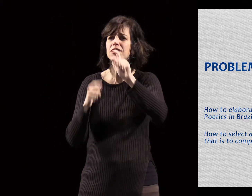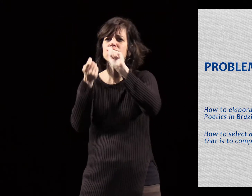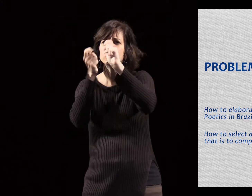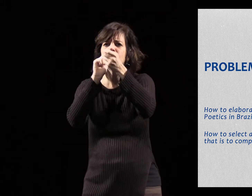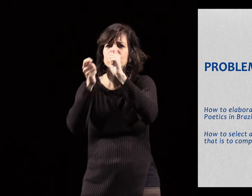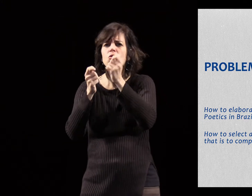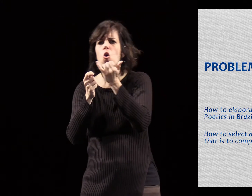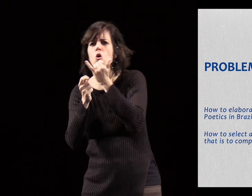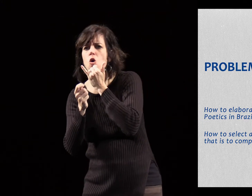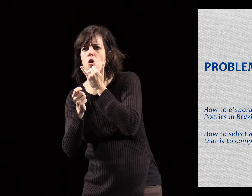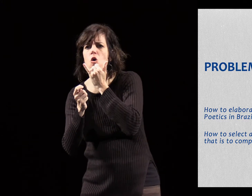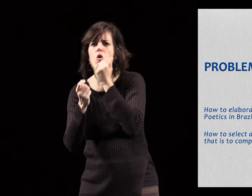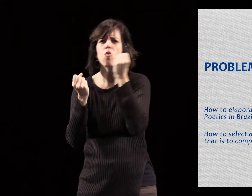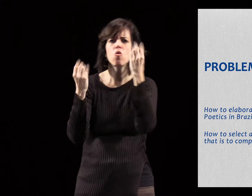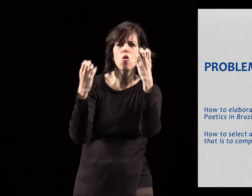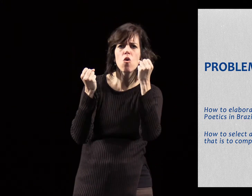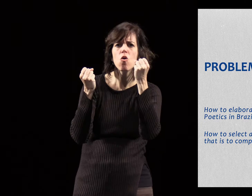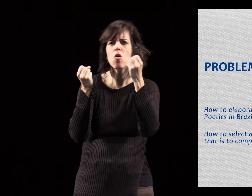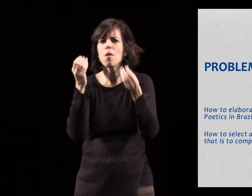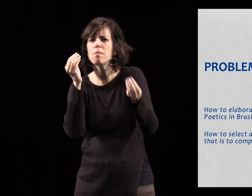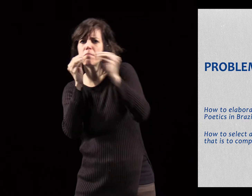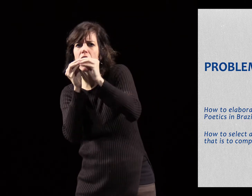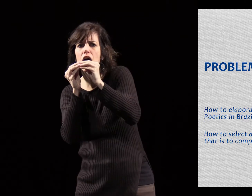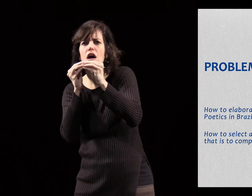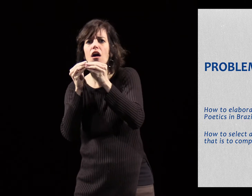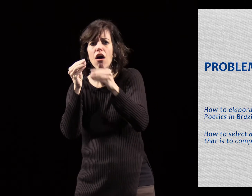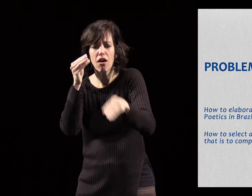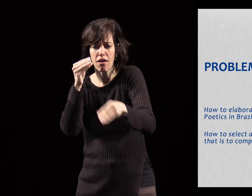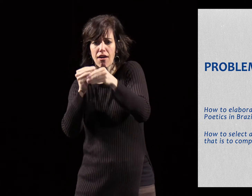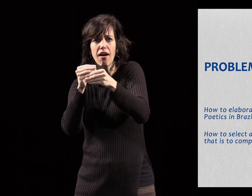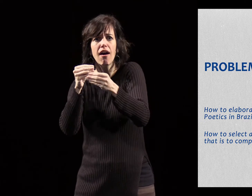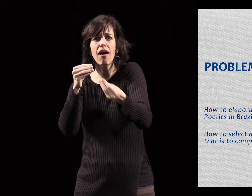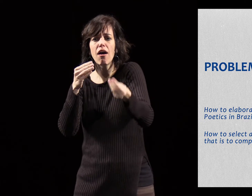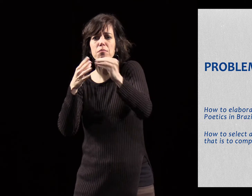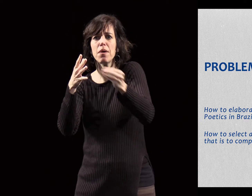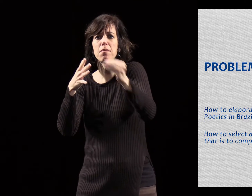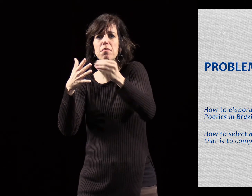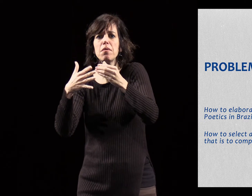Over time, you need to correct the errors and enhance the signs and the language.